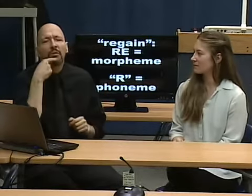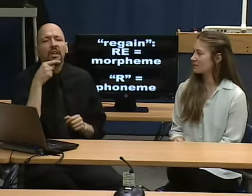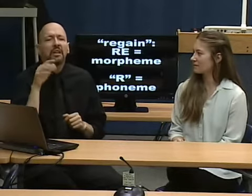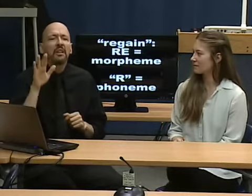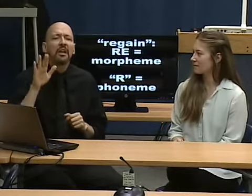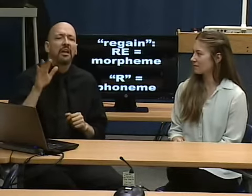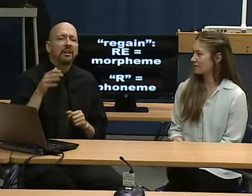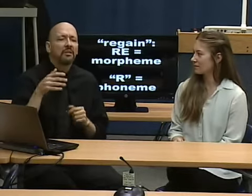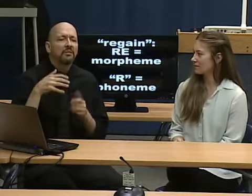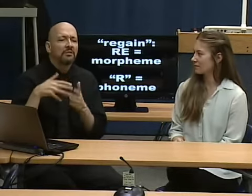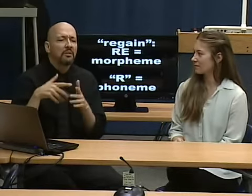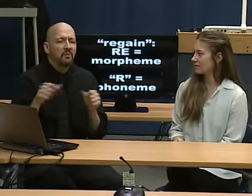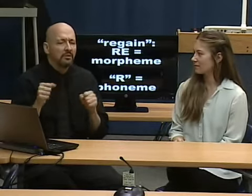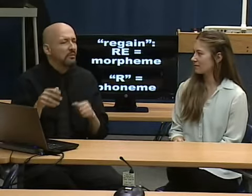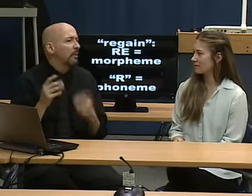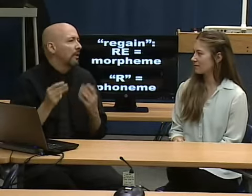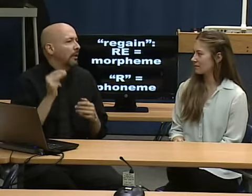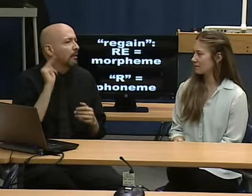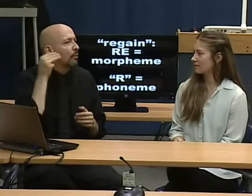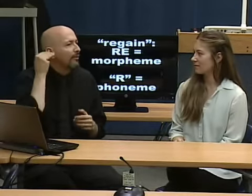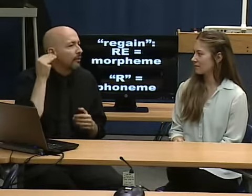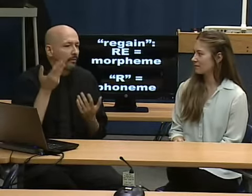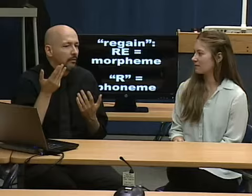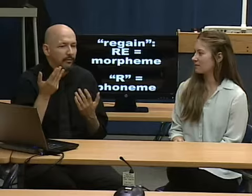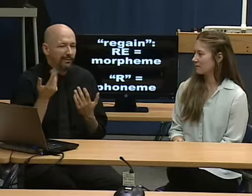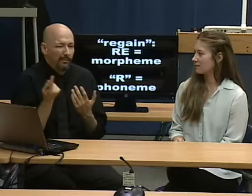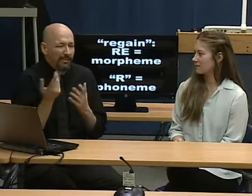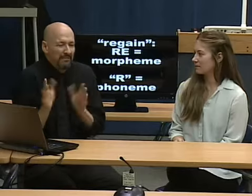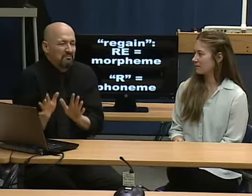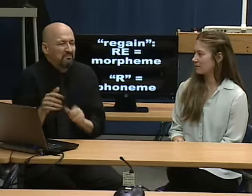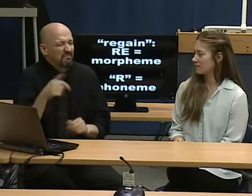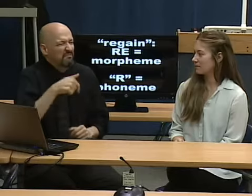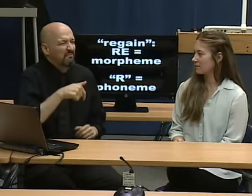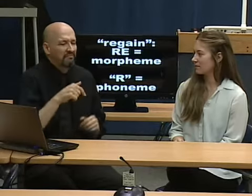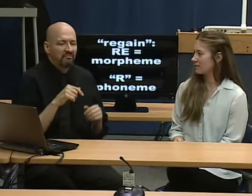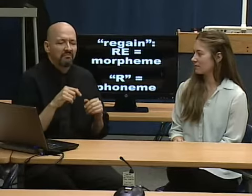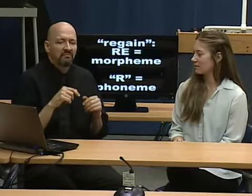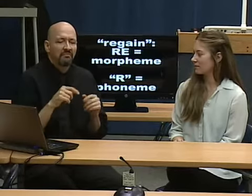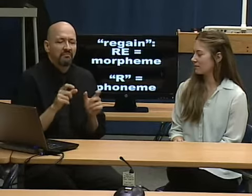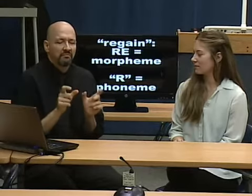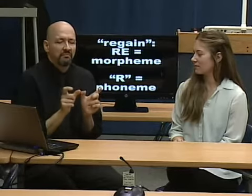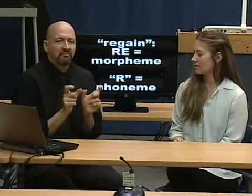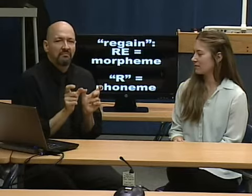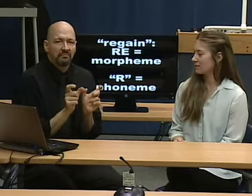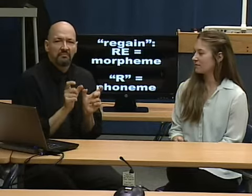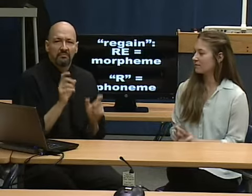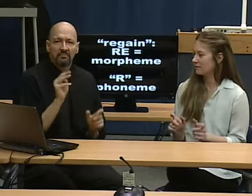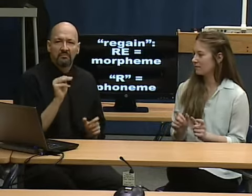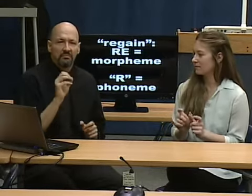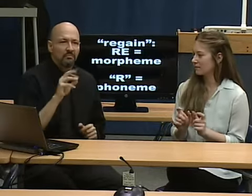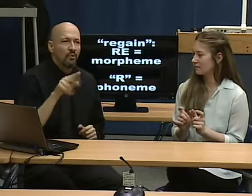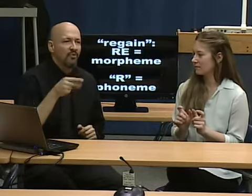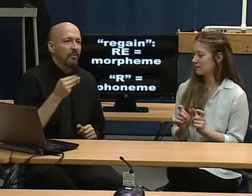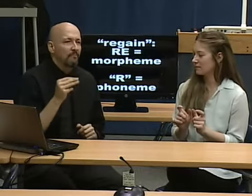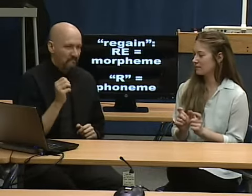Some hearing people who study linguistics sign "morpheme" with the M-handshape. That's what they do. Whatever. In here, we sign it like this. M-O-R-P-H-E-M-E